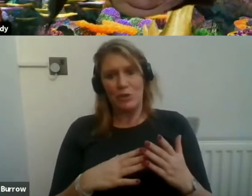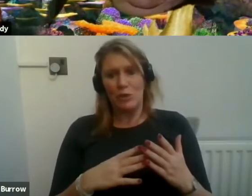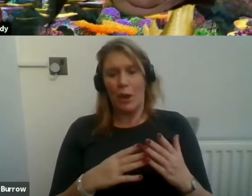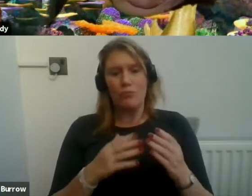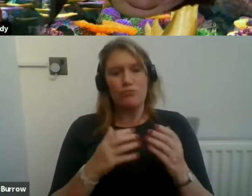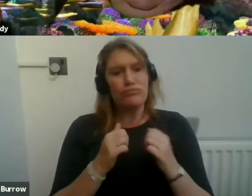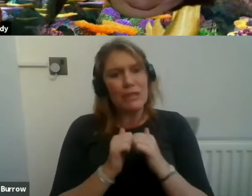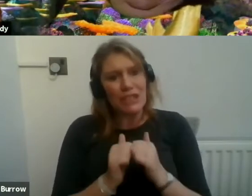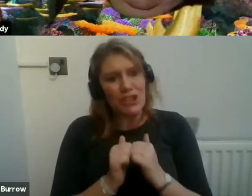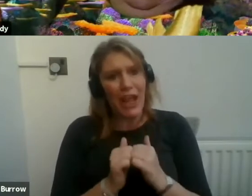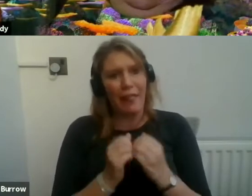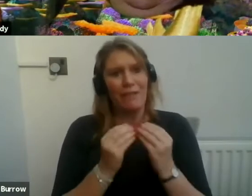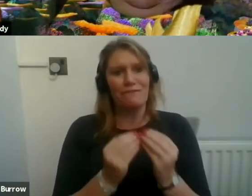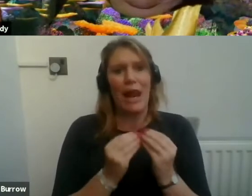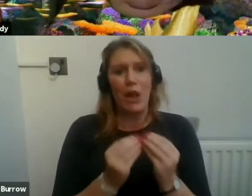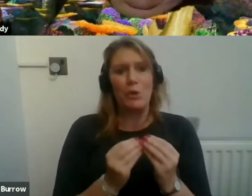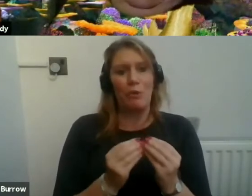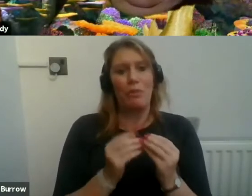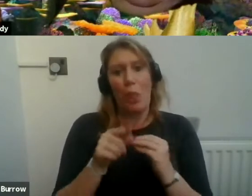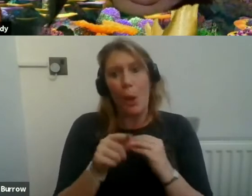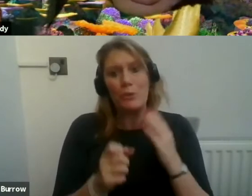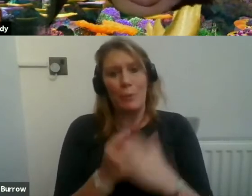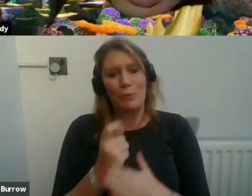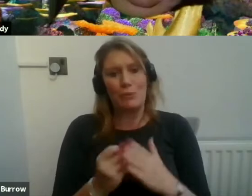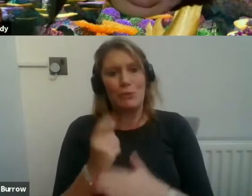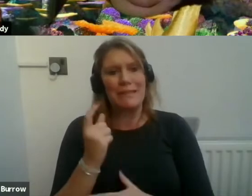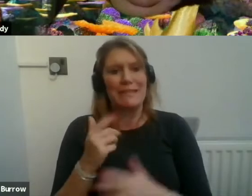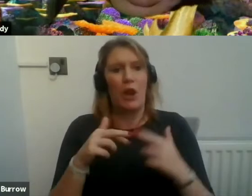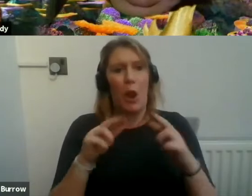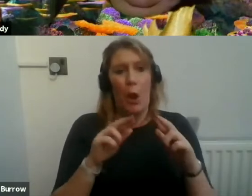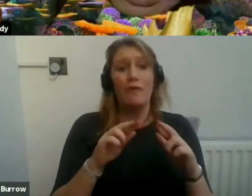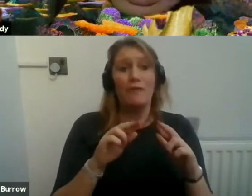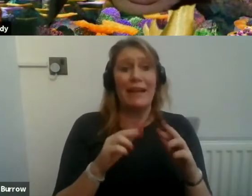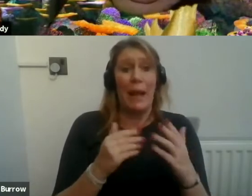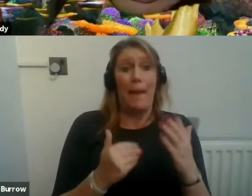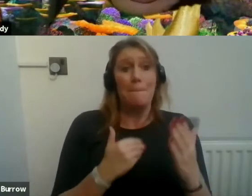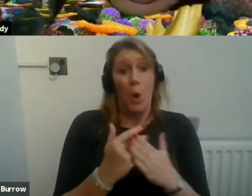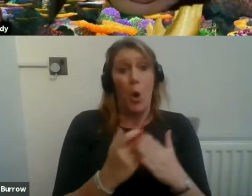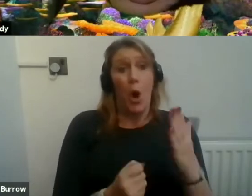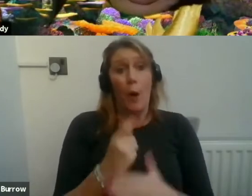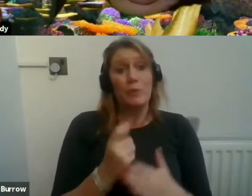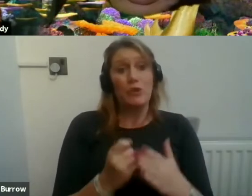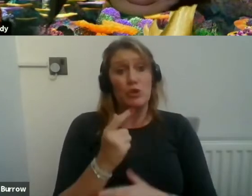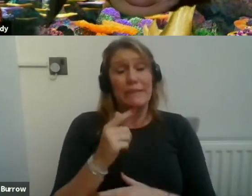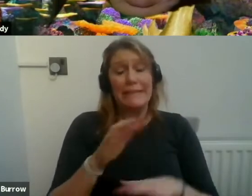And hopefully we can make sure that more of those opportunities happen. It's